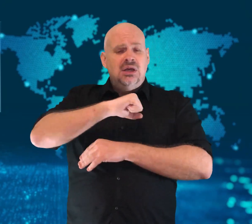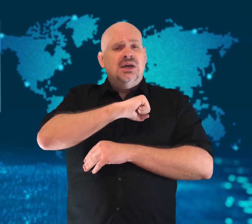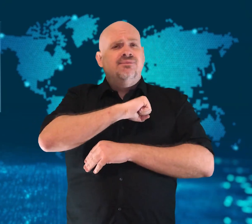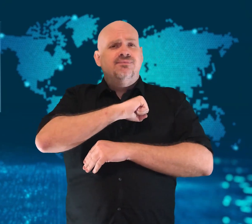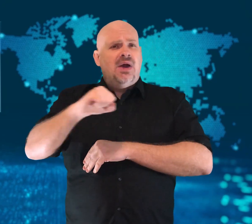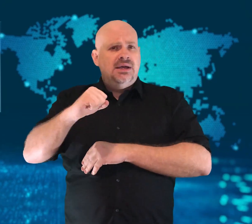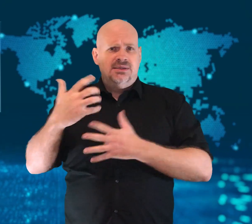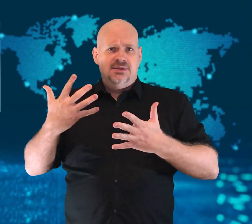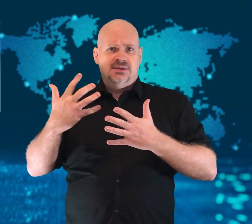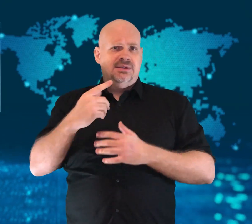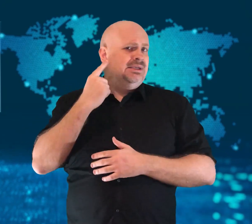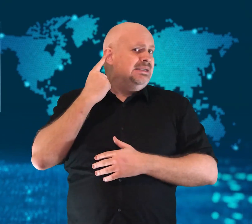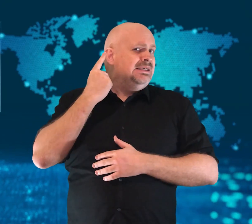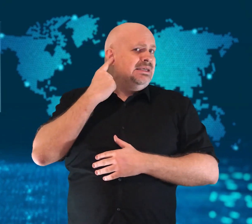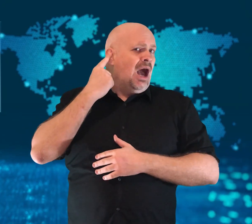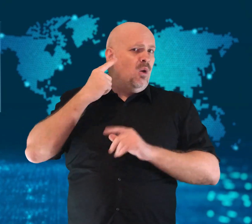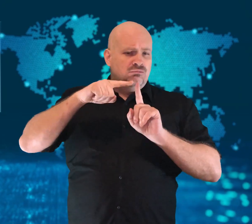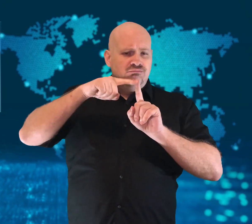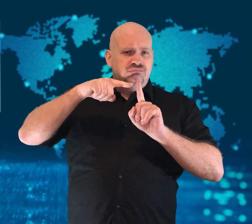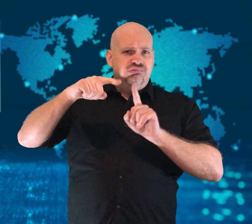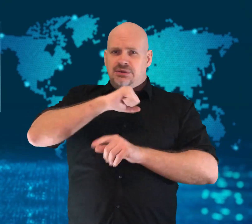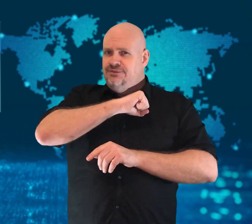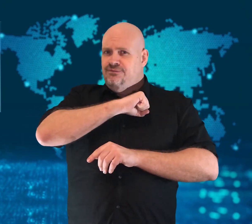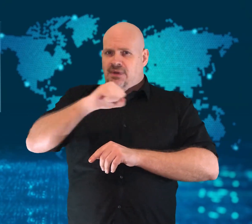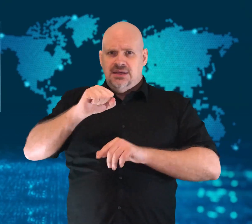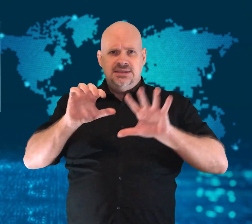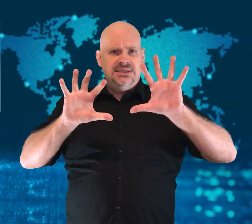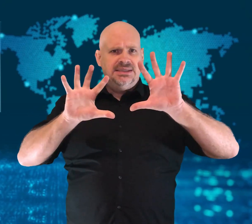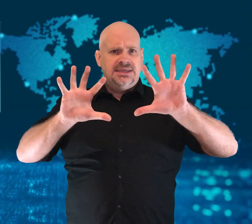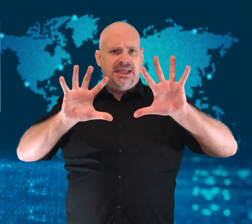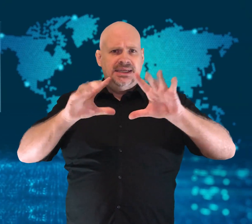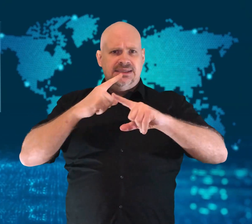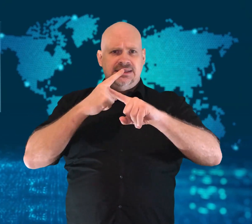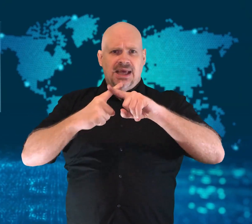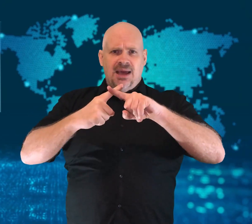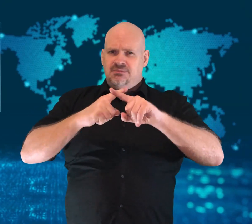at up to ten times the speed of sound.